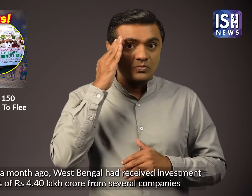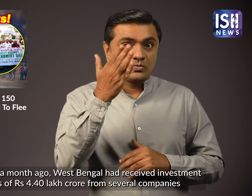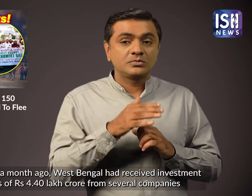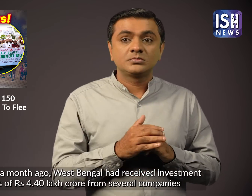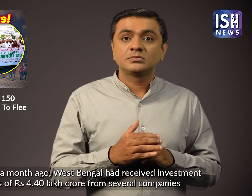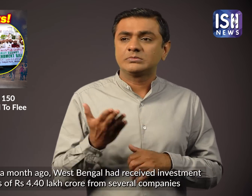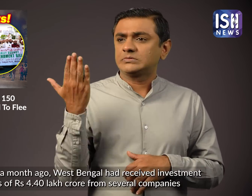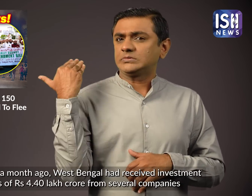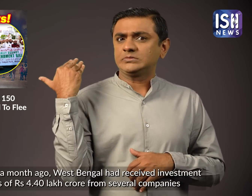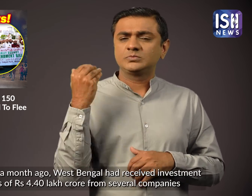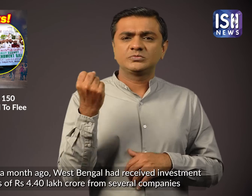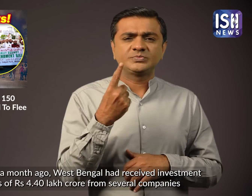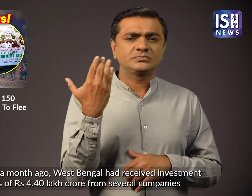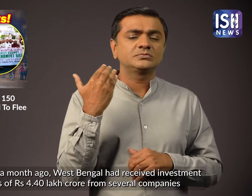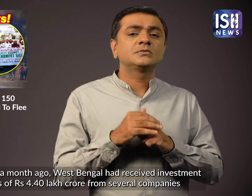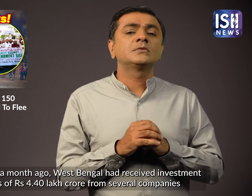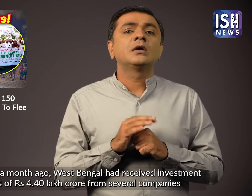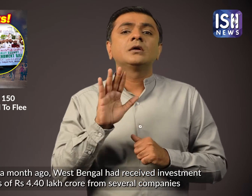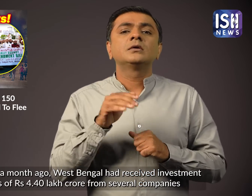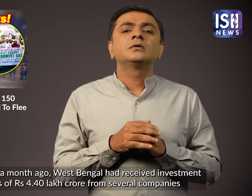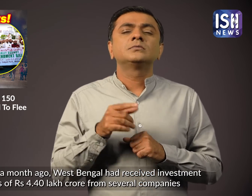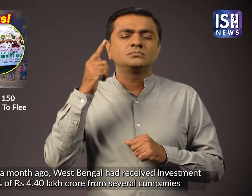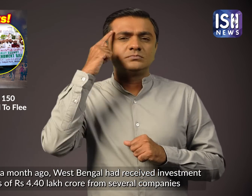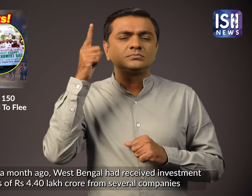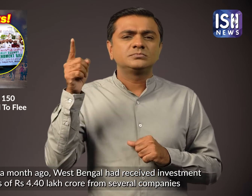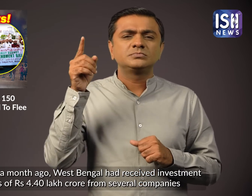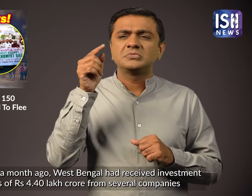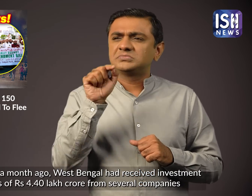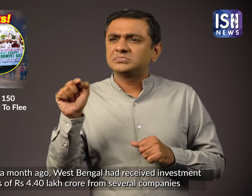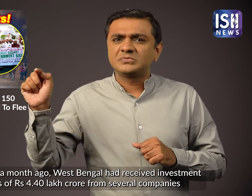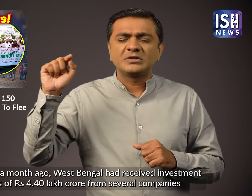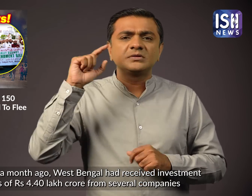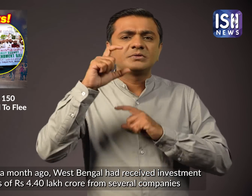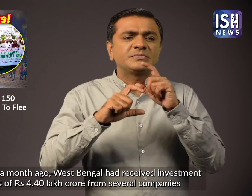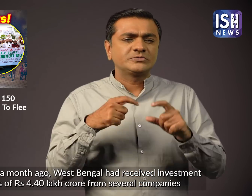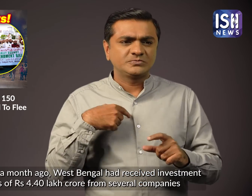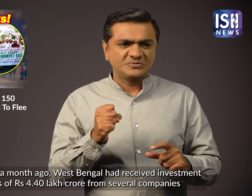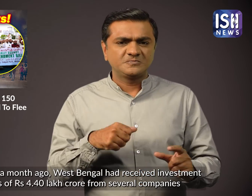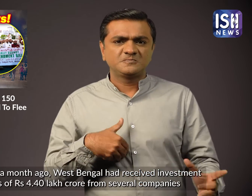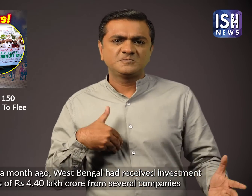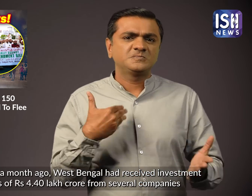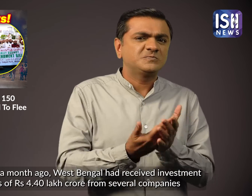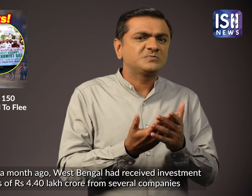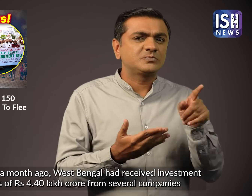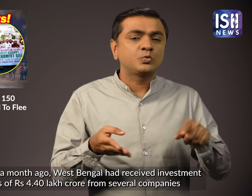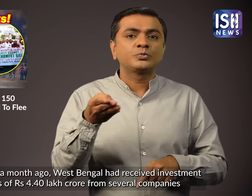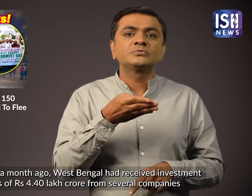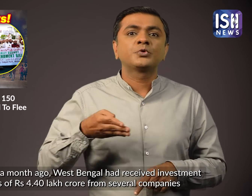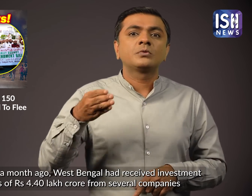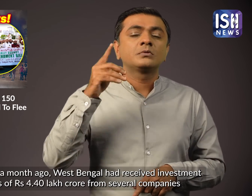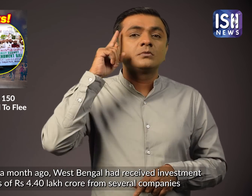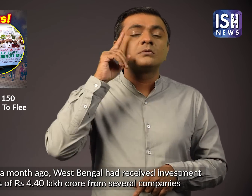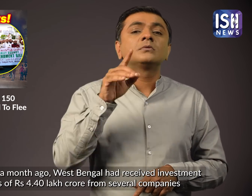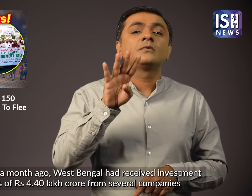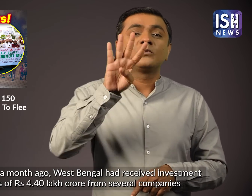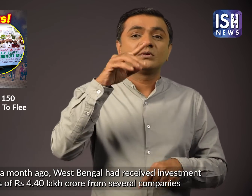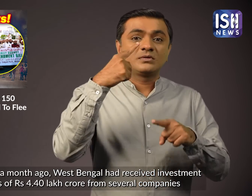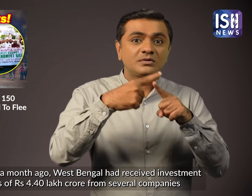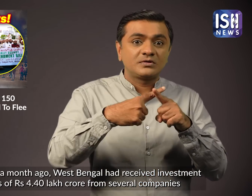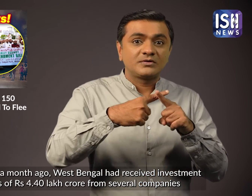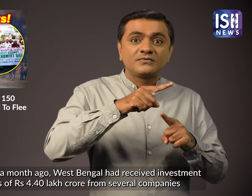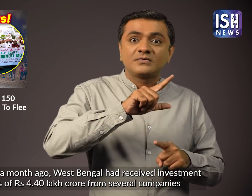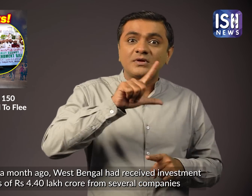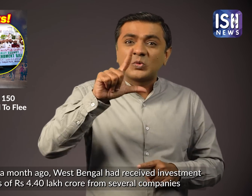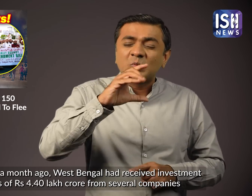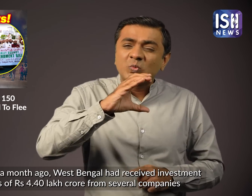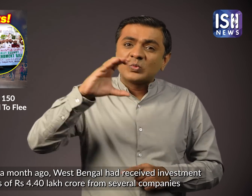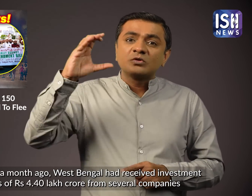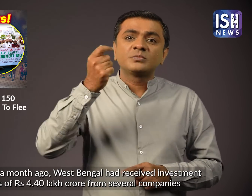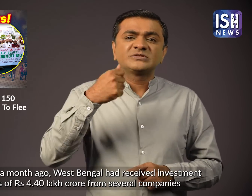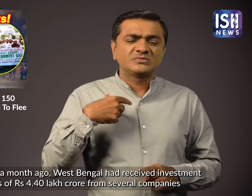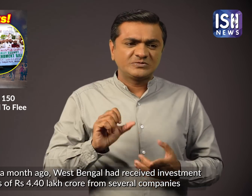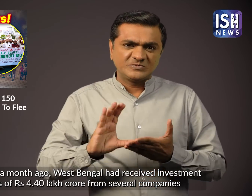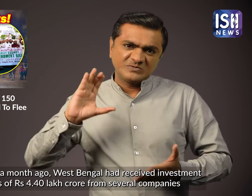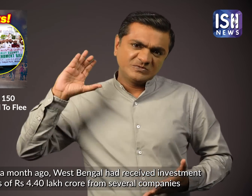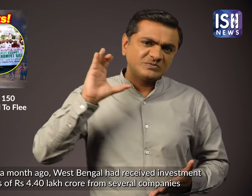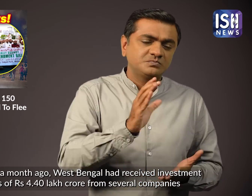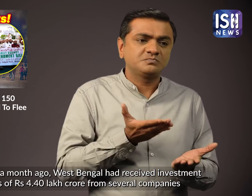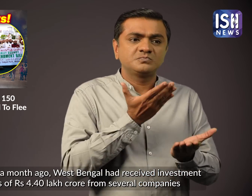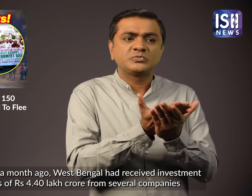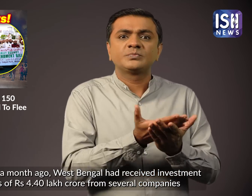Do you know, a month ago, West Bengal had received investment proposals of Rs 4.40 lakh crore from several companies